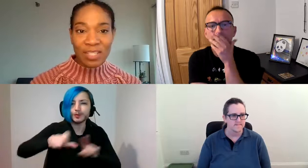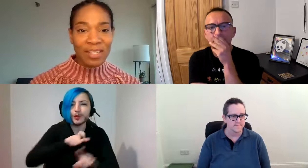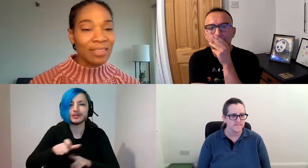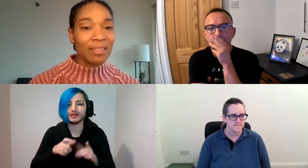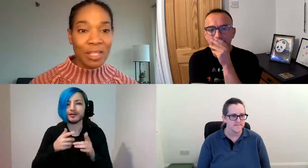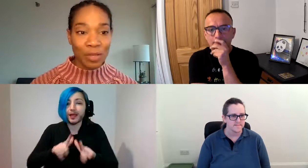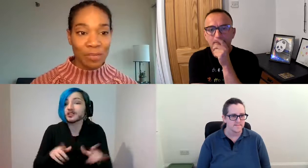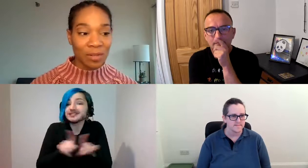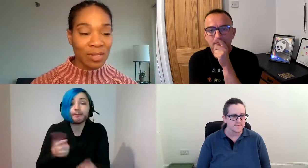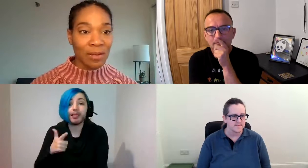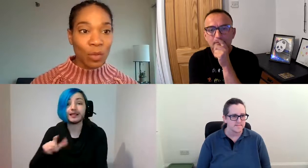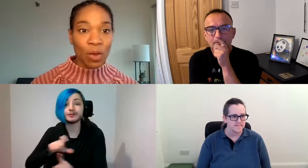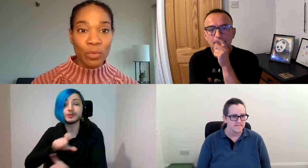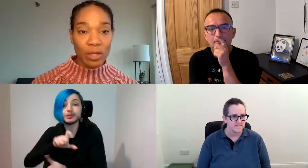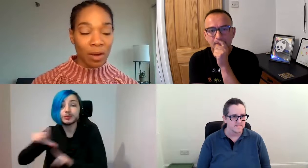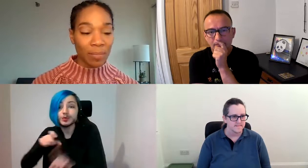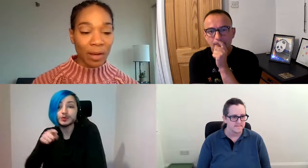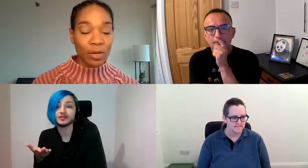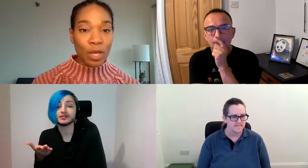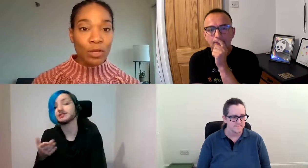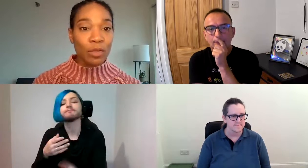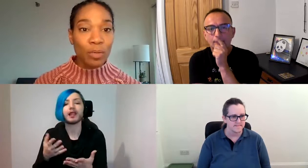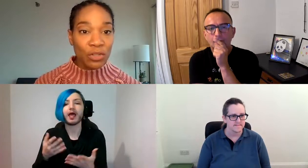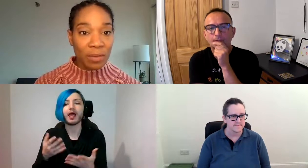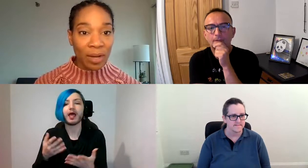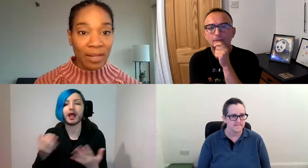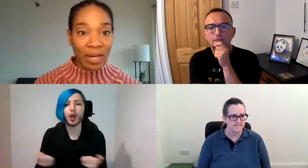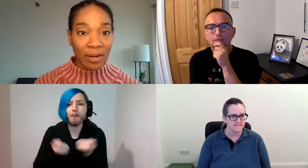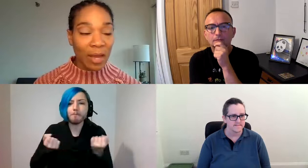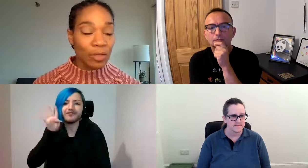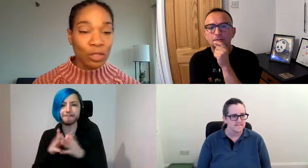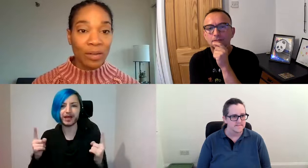language was created by us, its for us, so I feel like